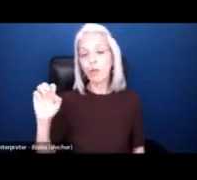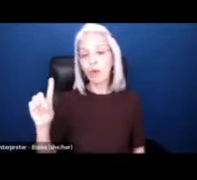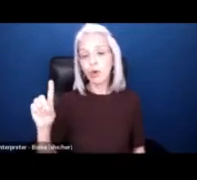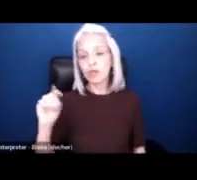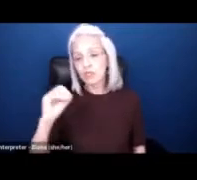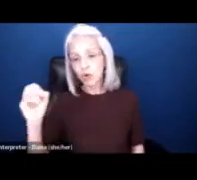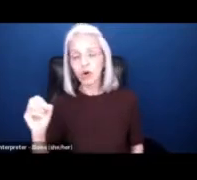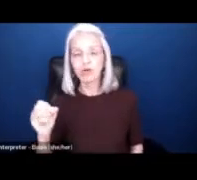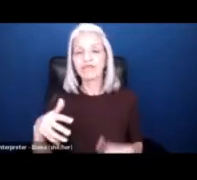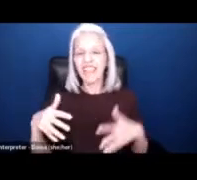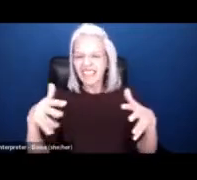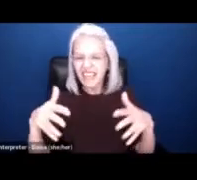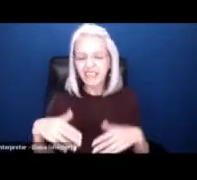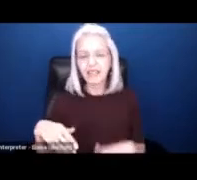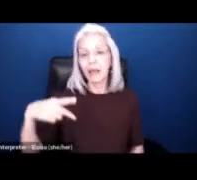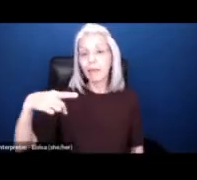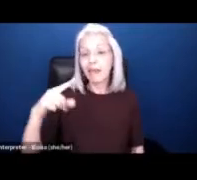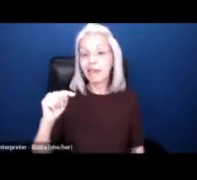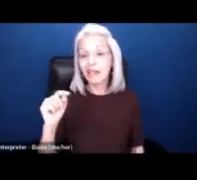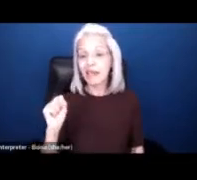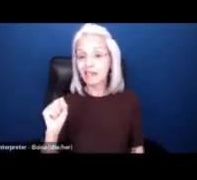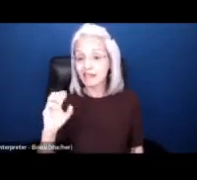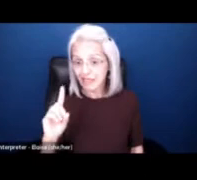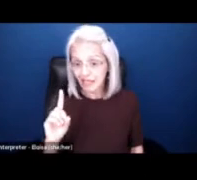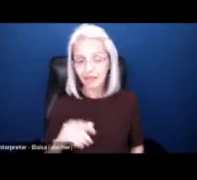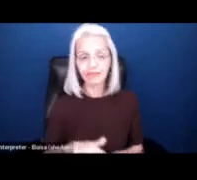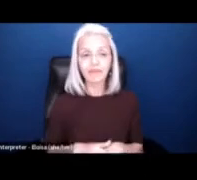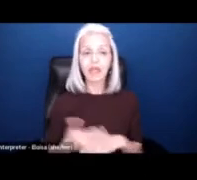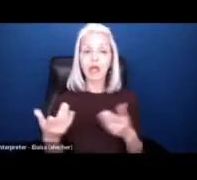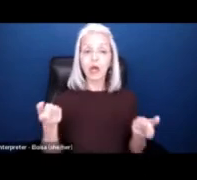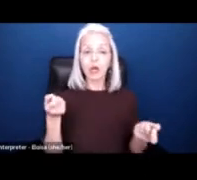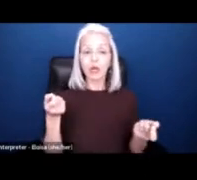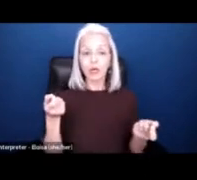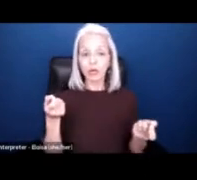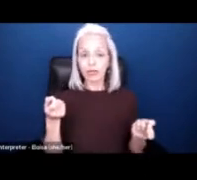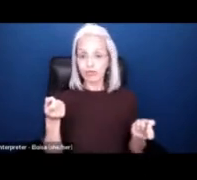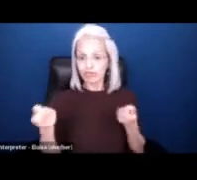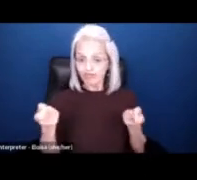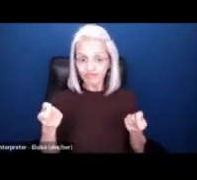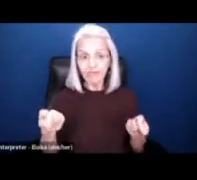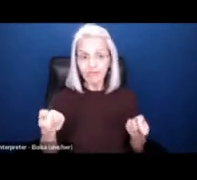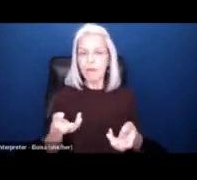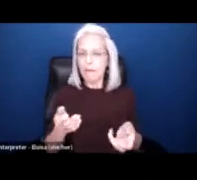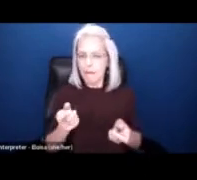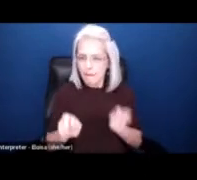misdiagnosis, I think it's important for providers to consider whether emotional and behavioral symptoms are